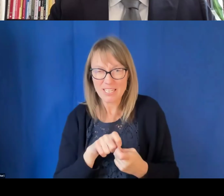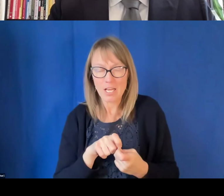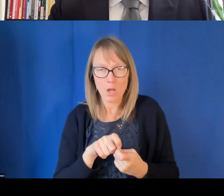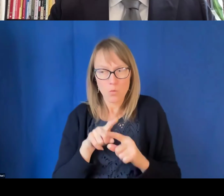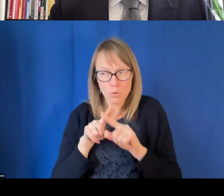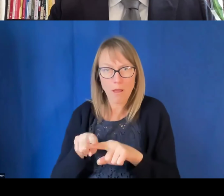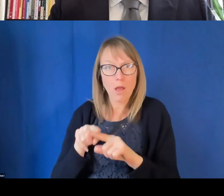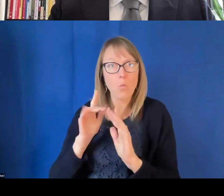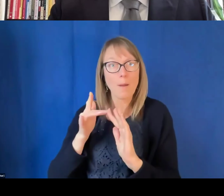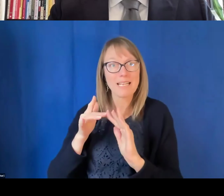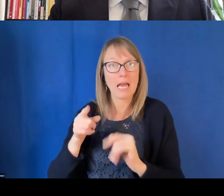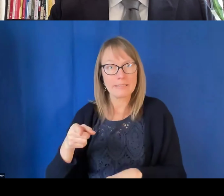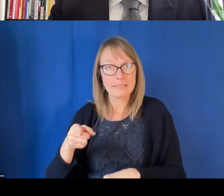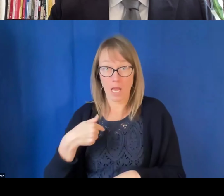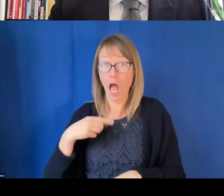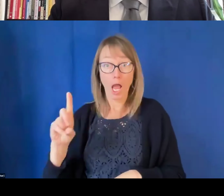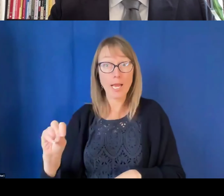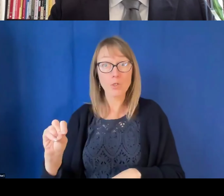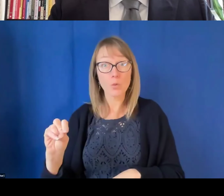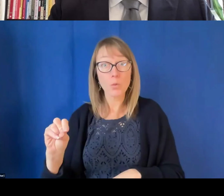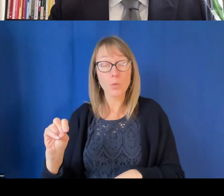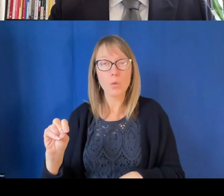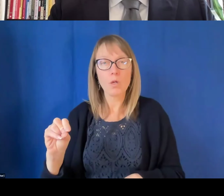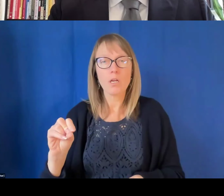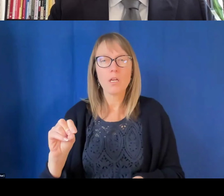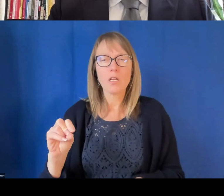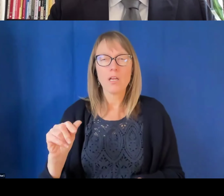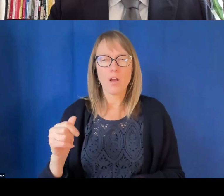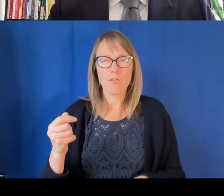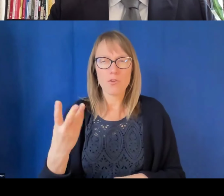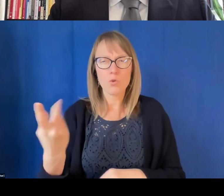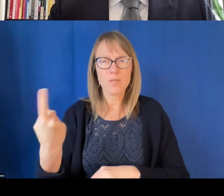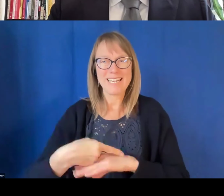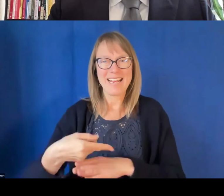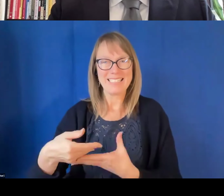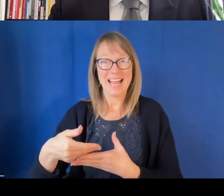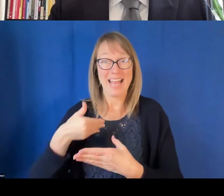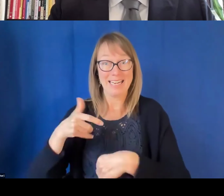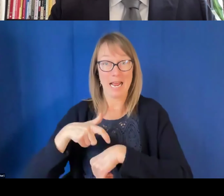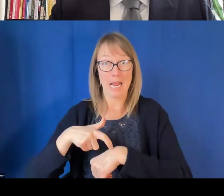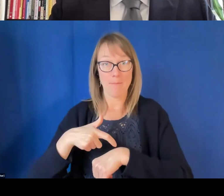I do, I scope out, if I a few days in advance I'm going to a building or going to a meeting, I'll have